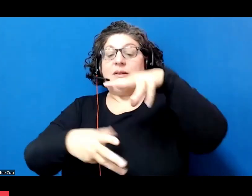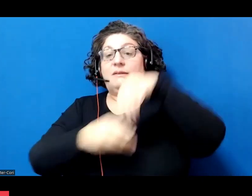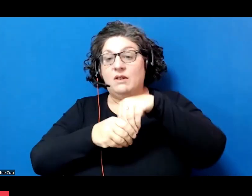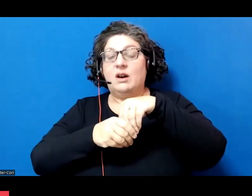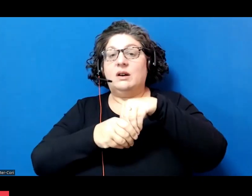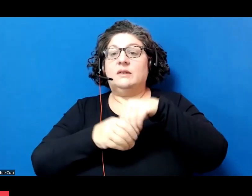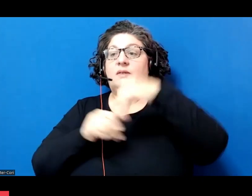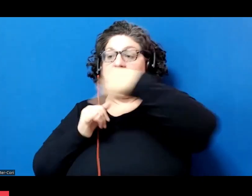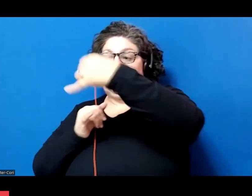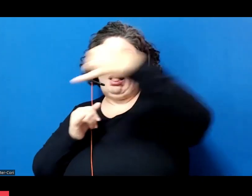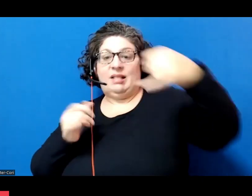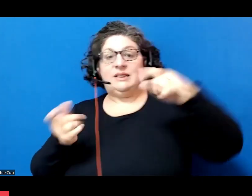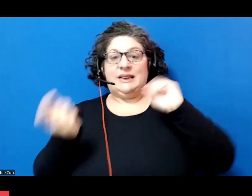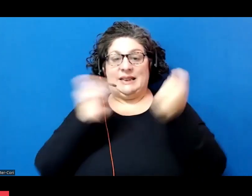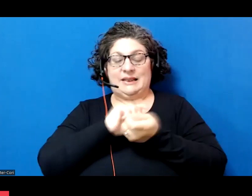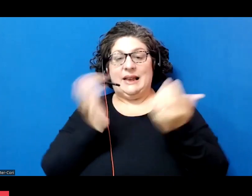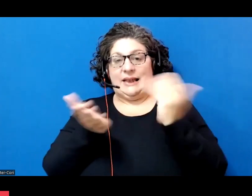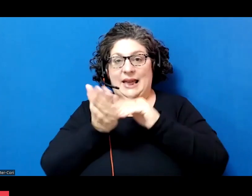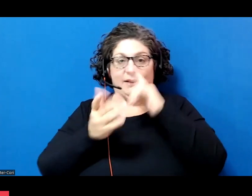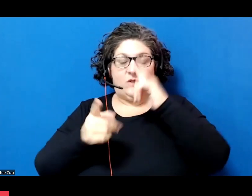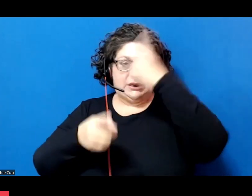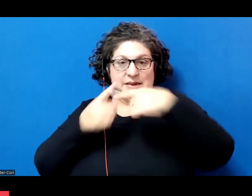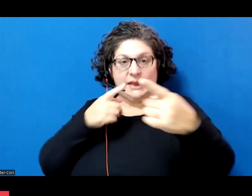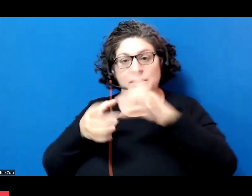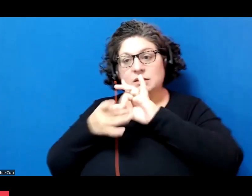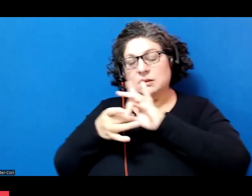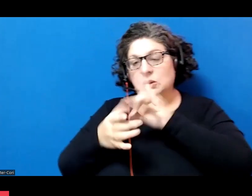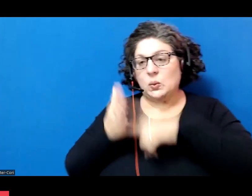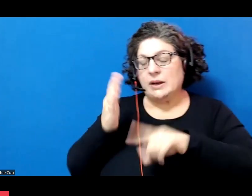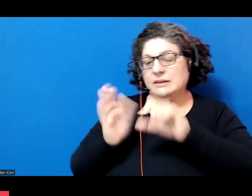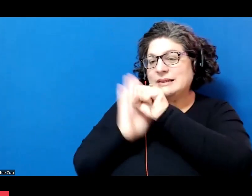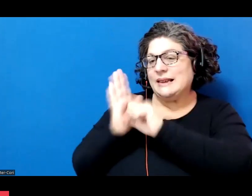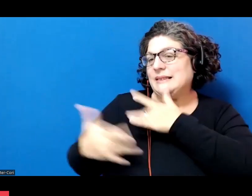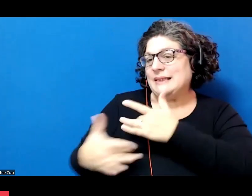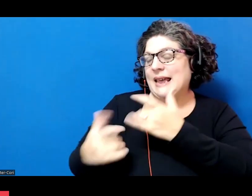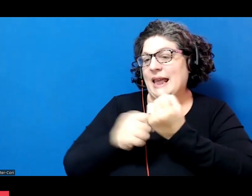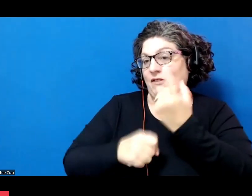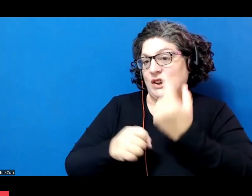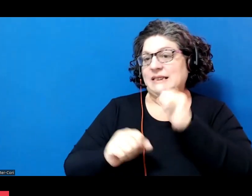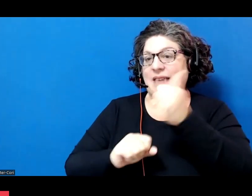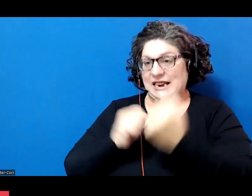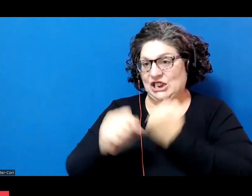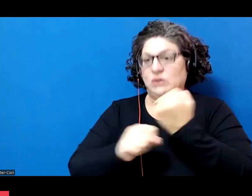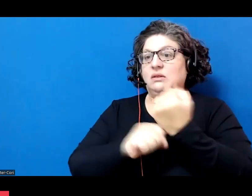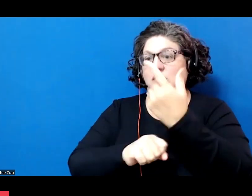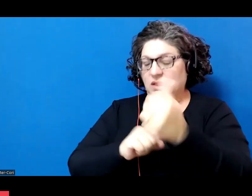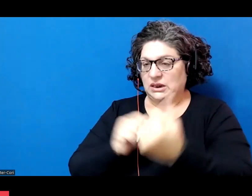in the wake of this centennial census which states do every 10 years when they see a population